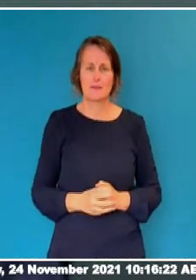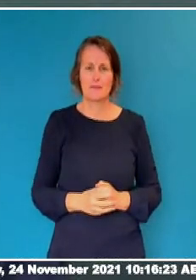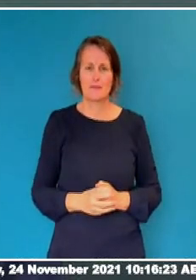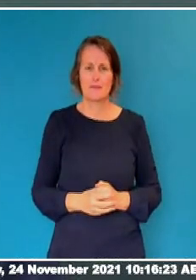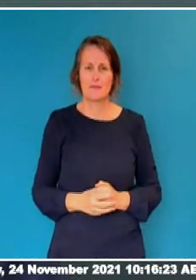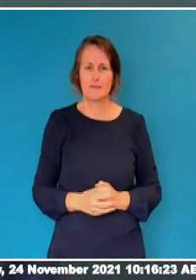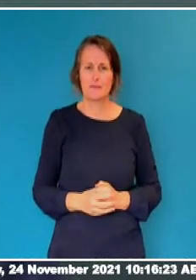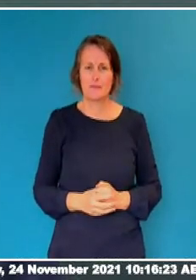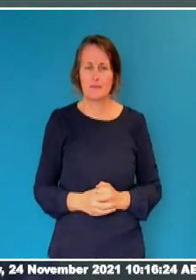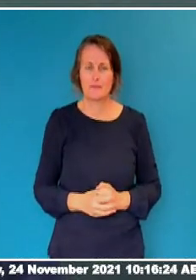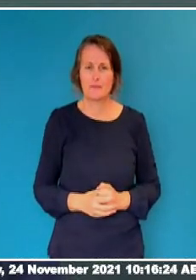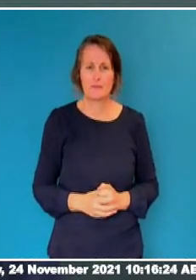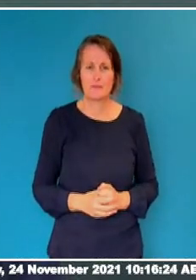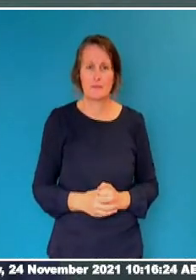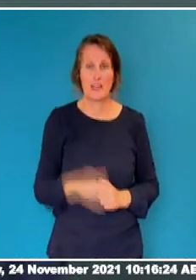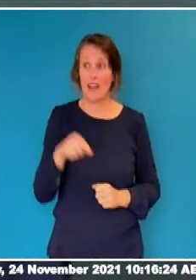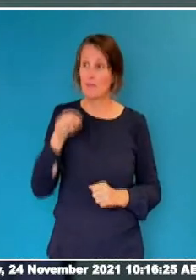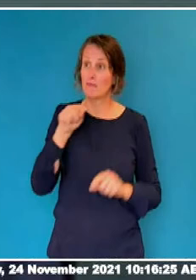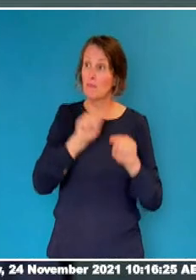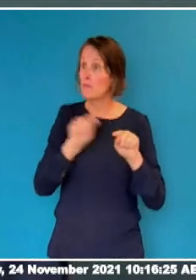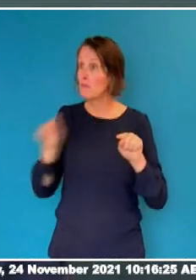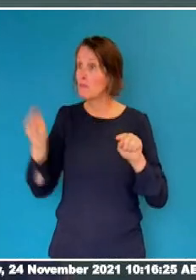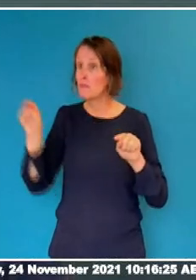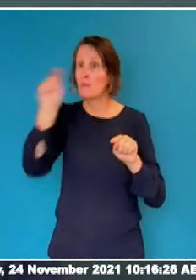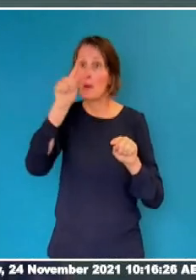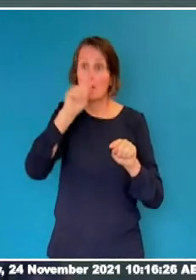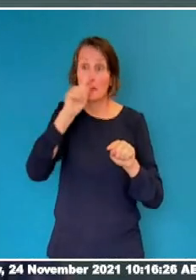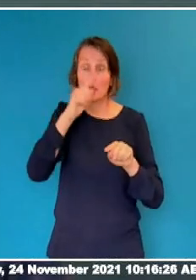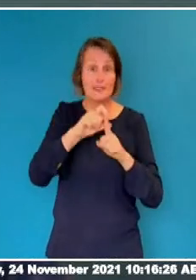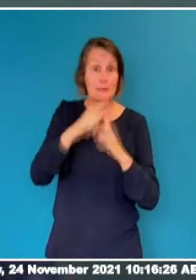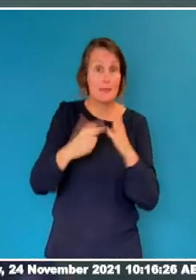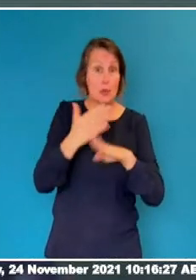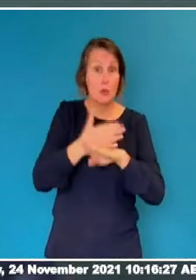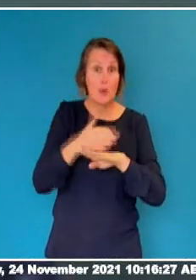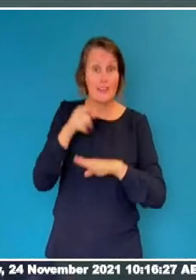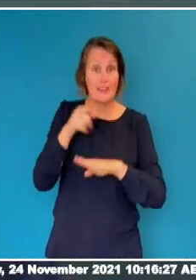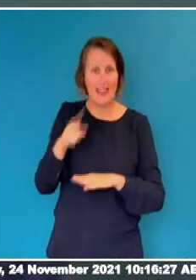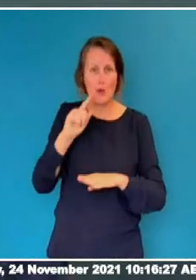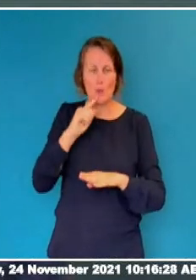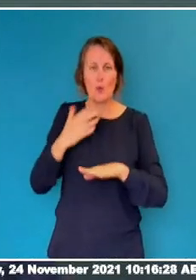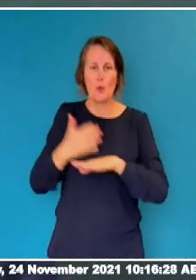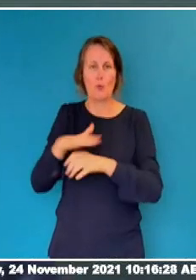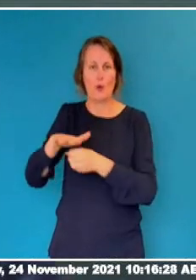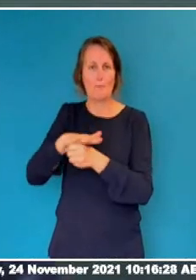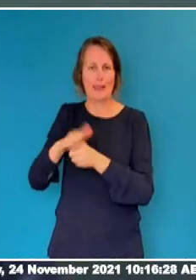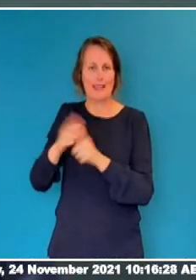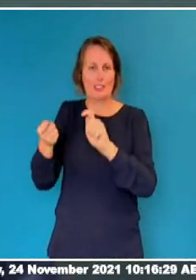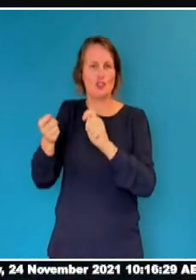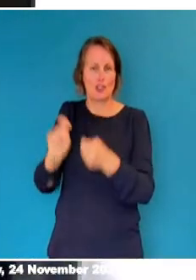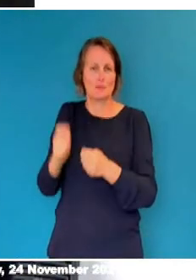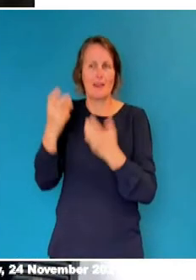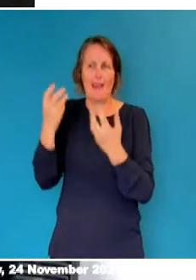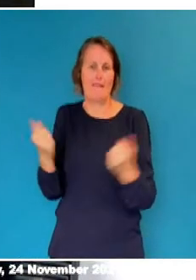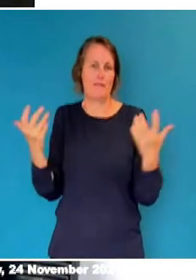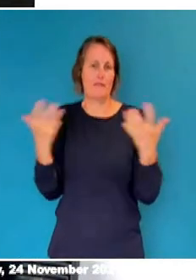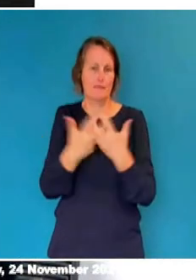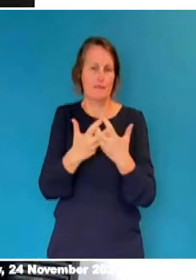are workplace adjustments that have been made. Thank you, Mr Cawood, I'm going to move on for the moment while we see if we